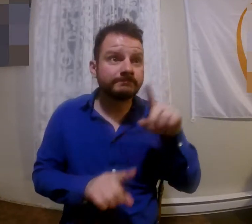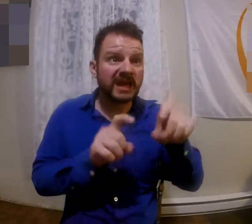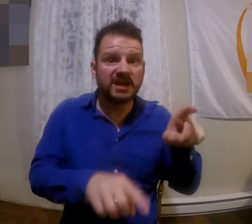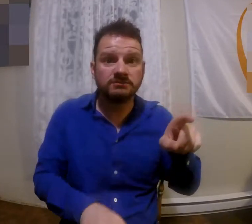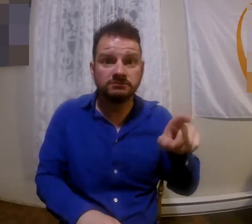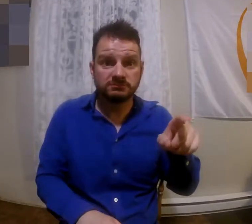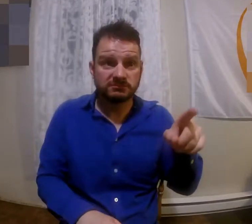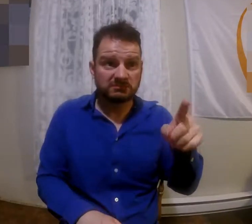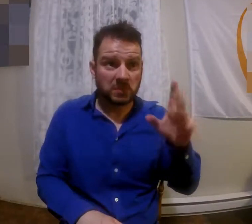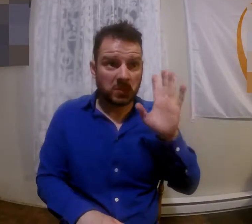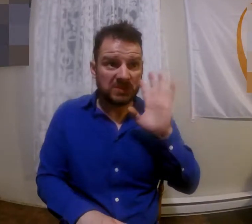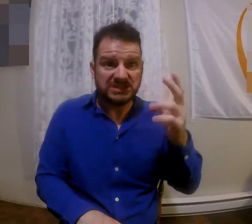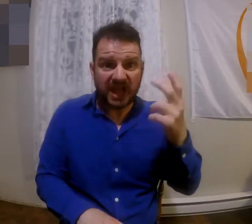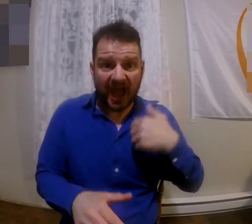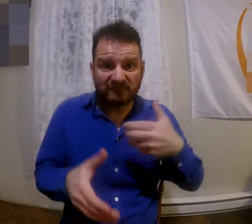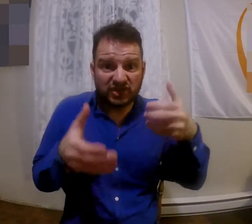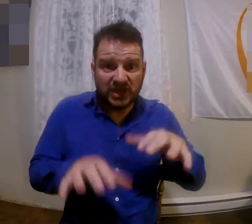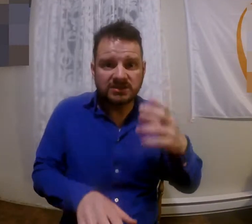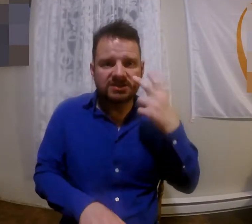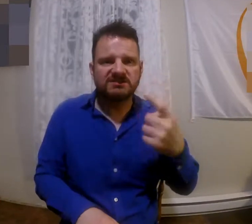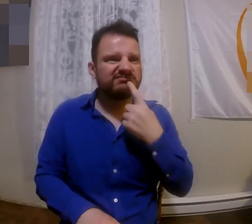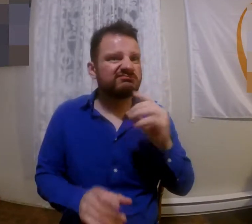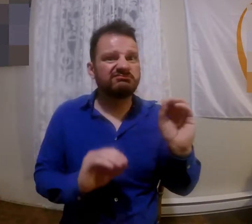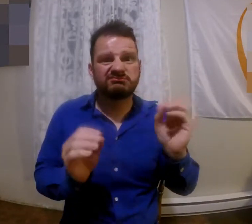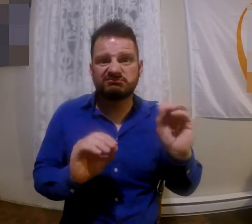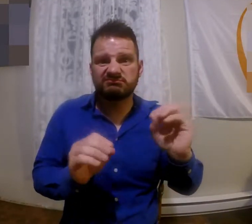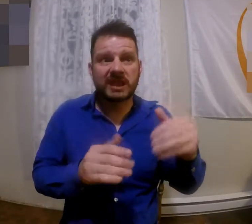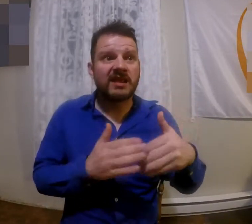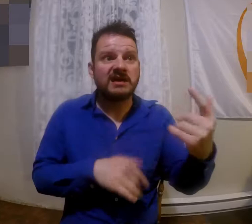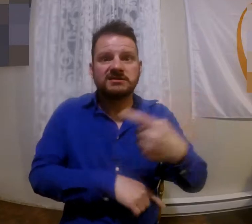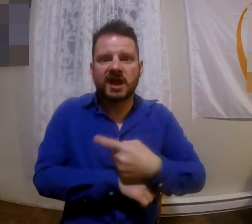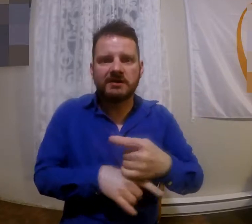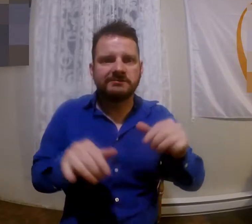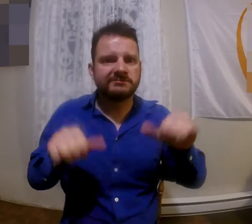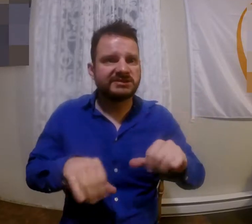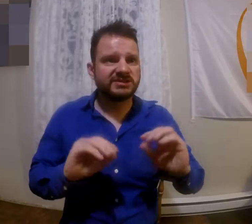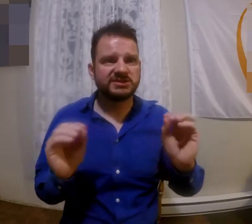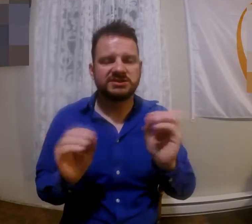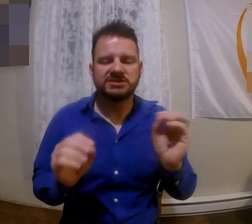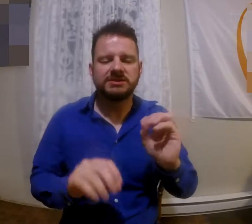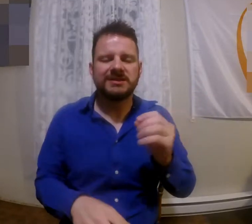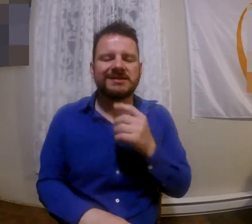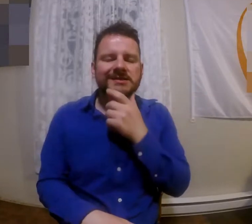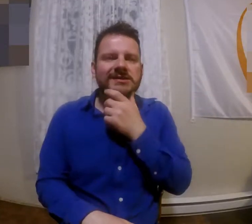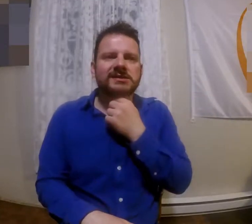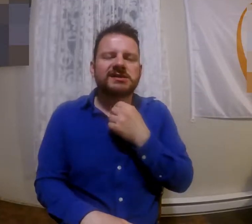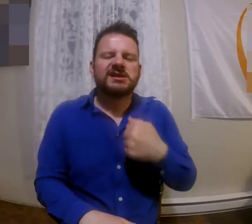We were asking if there would be a chance to see. Nope, there wasn't. The day after, there was no chance as well.